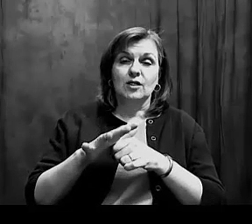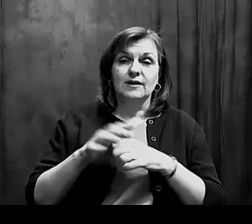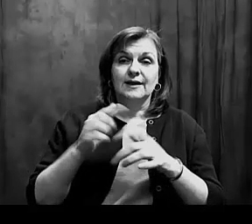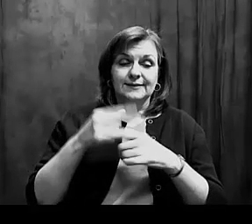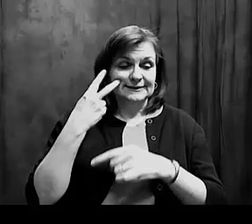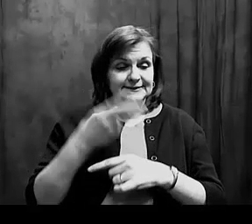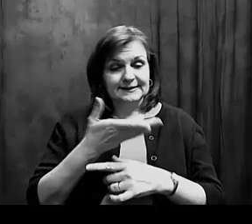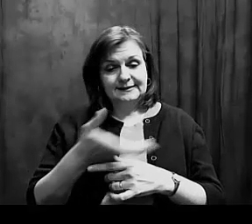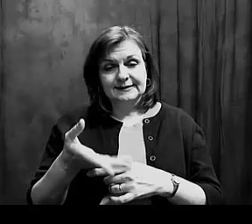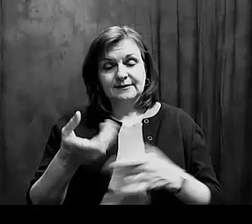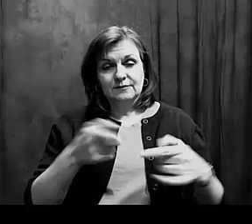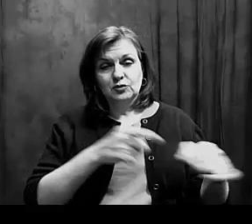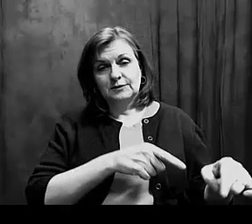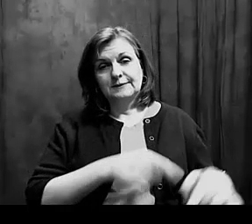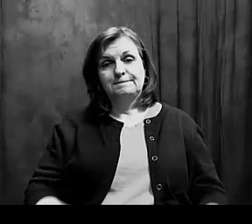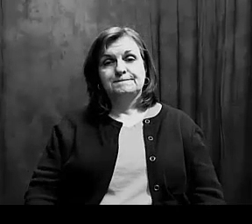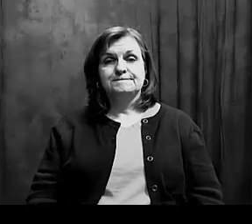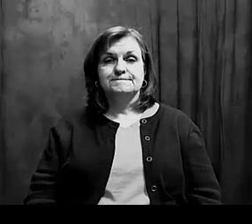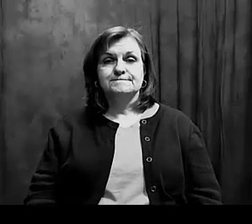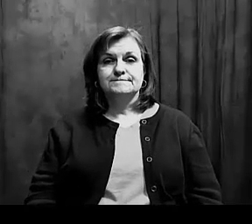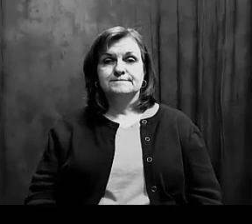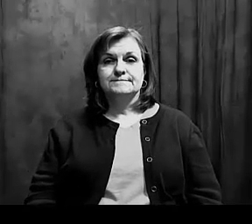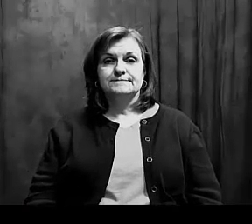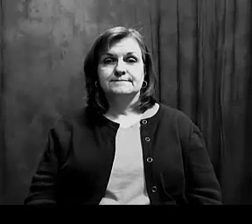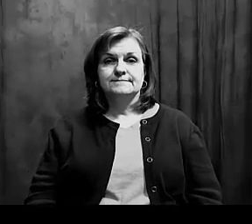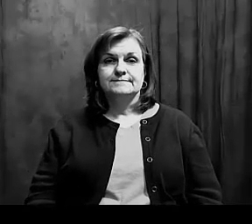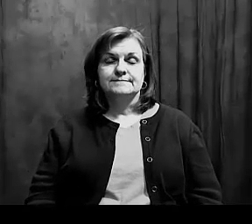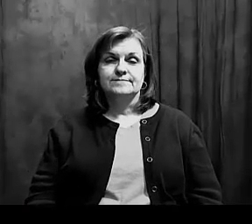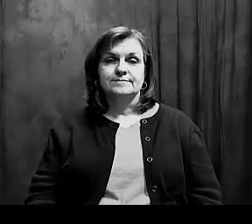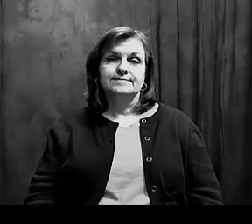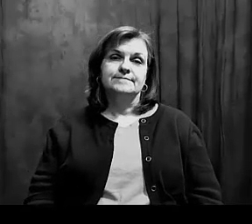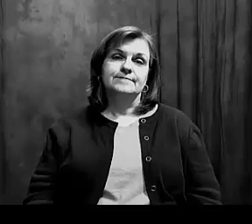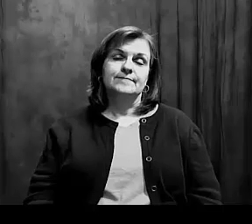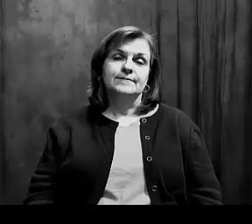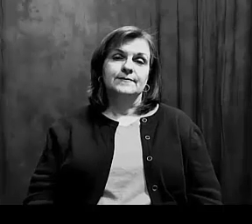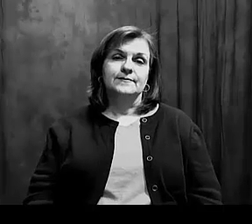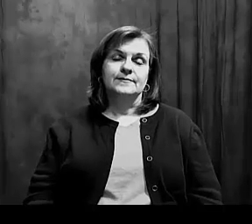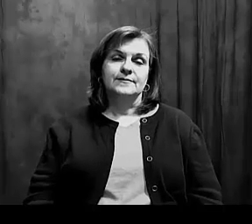and see some of the spectacular events